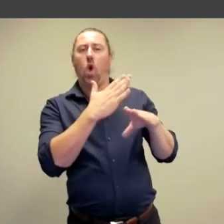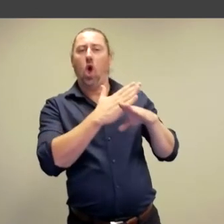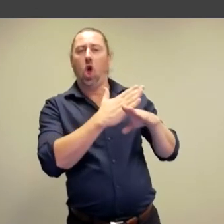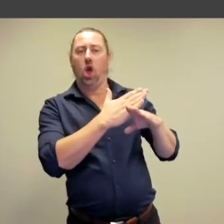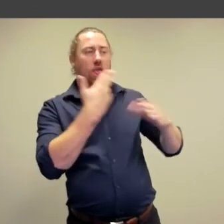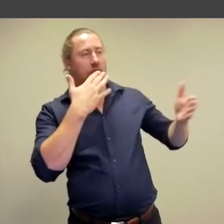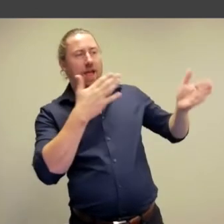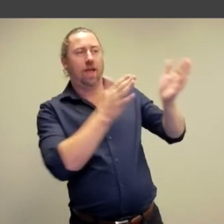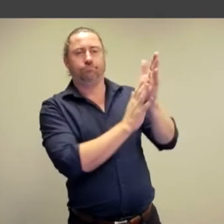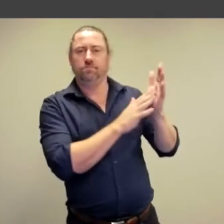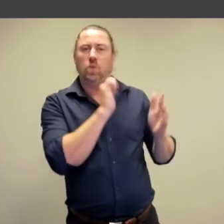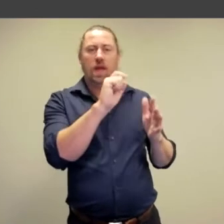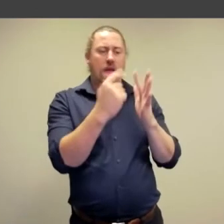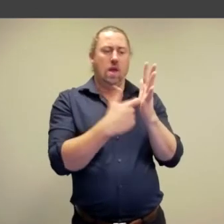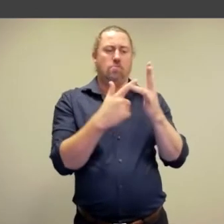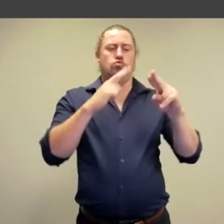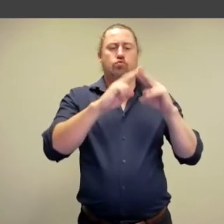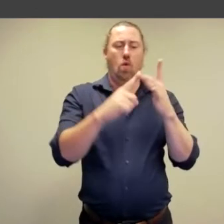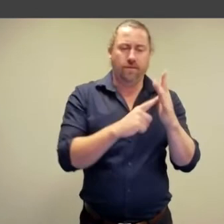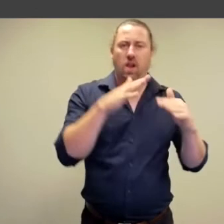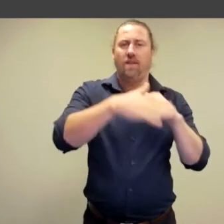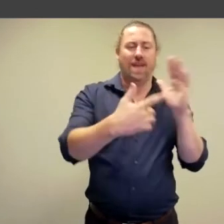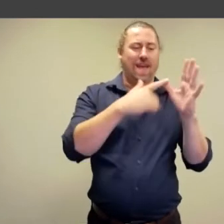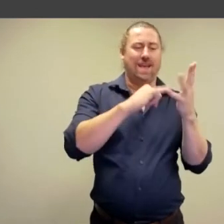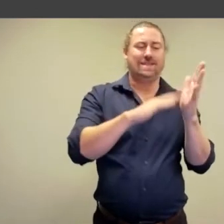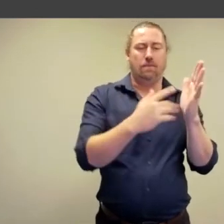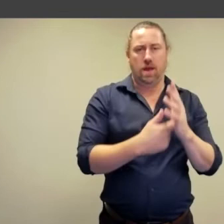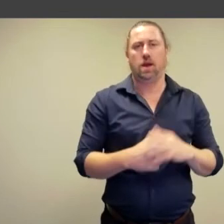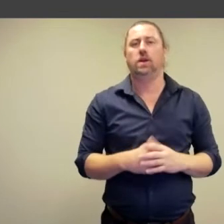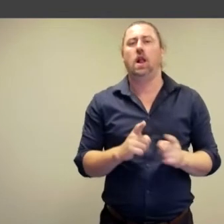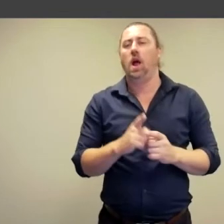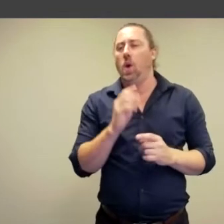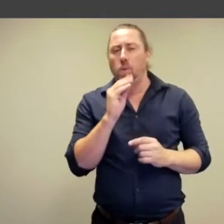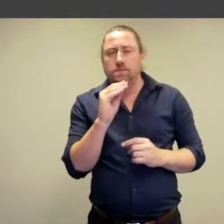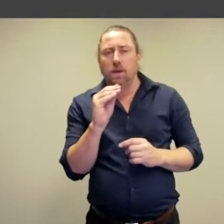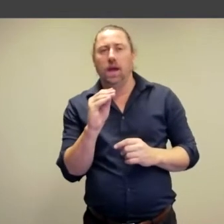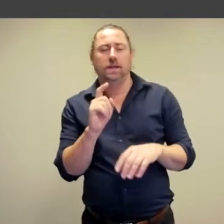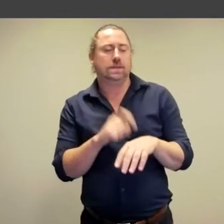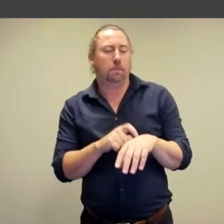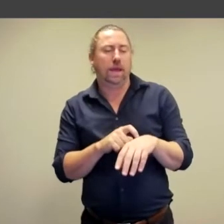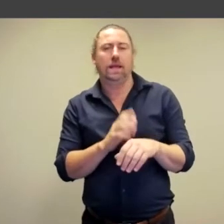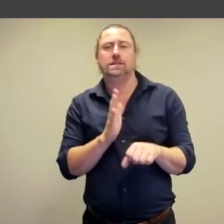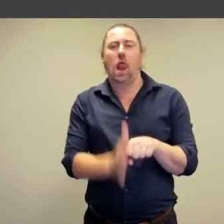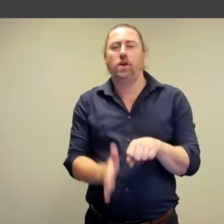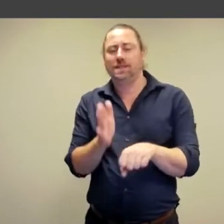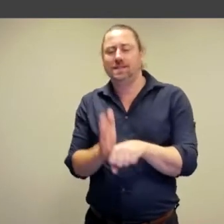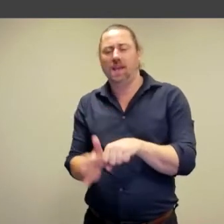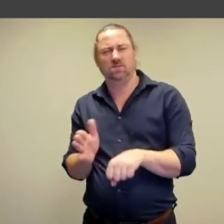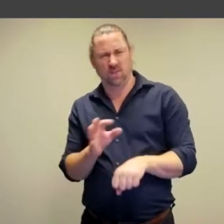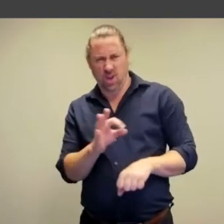profiles. Whispering,